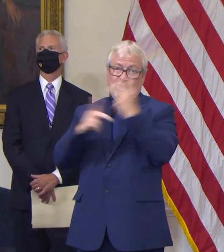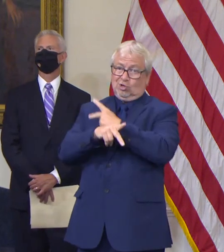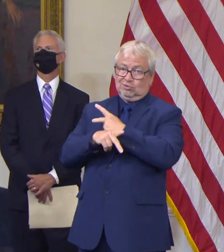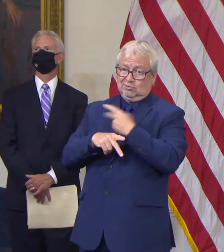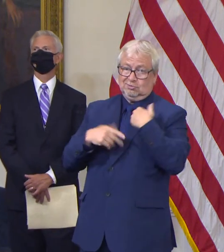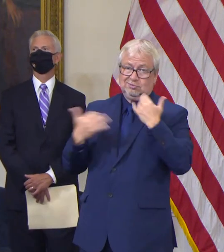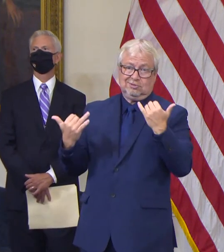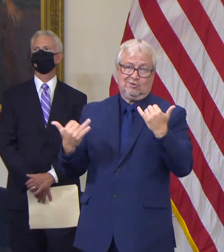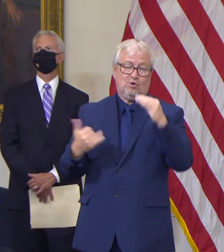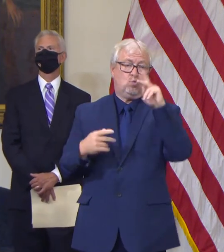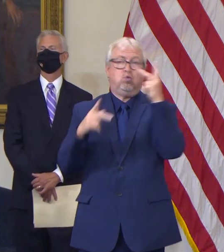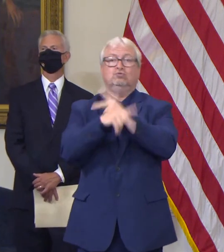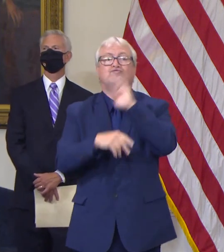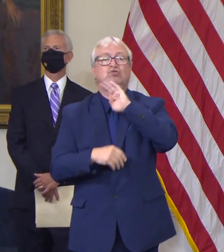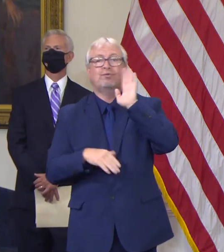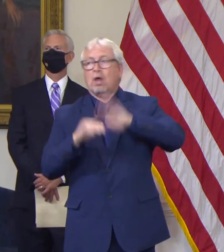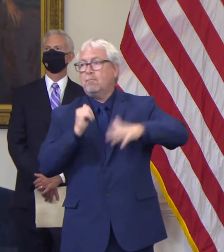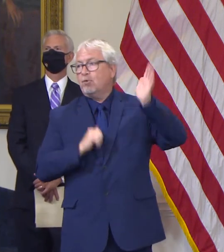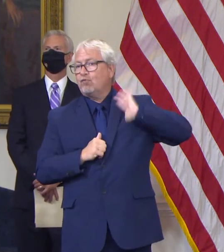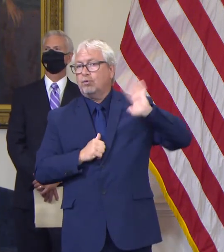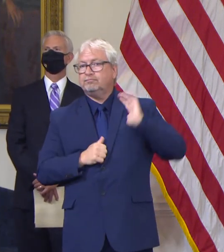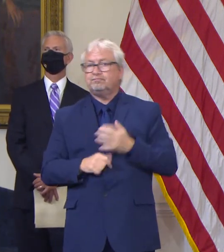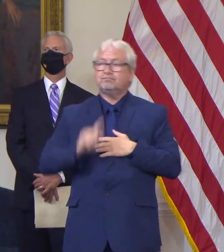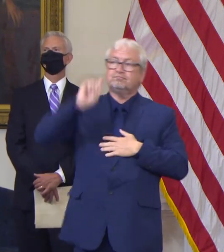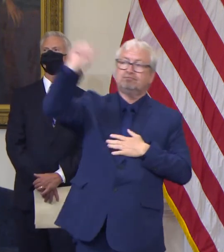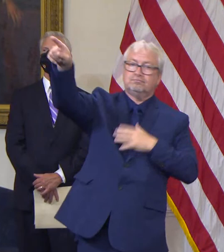Has been for a long time but probably never more so than today. (Question off mic).